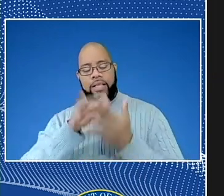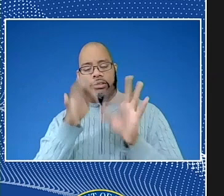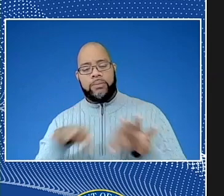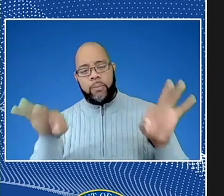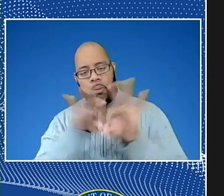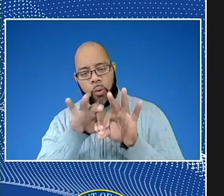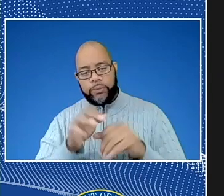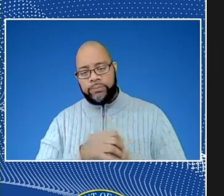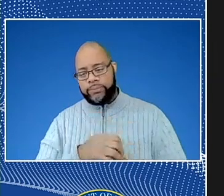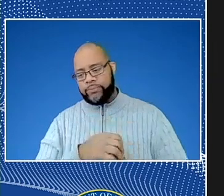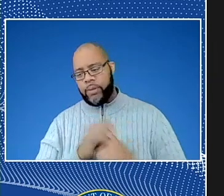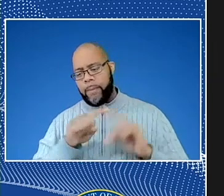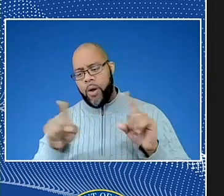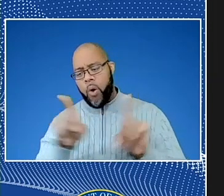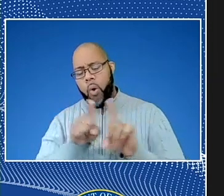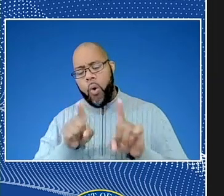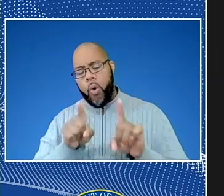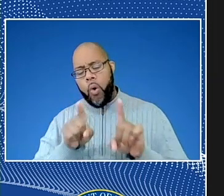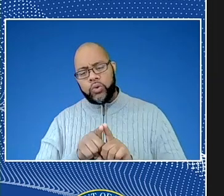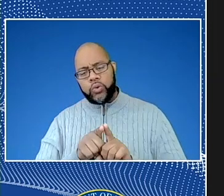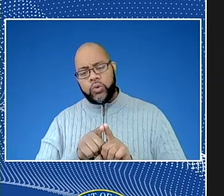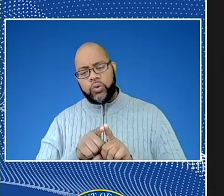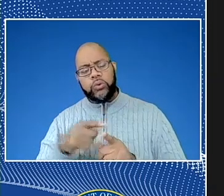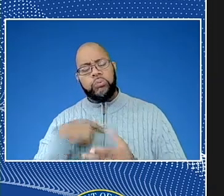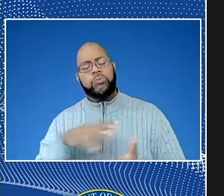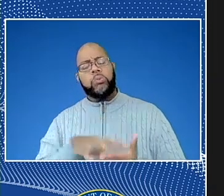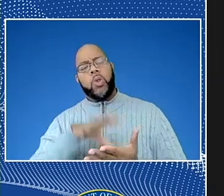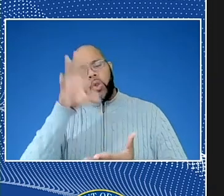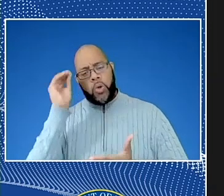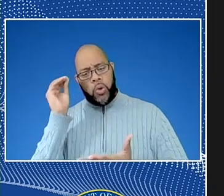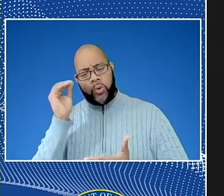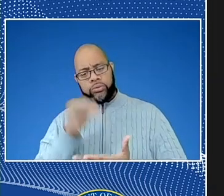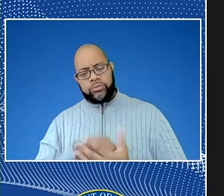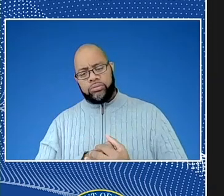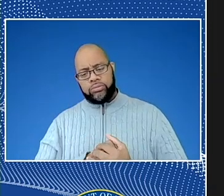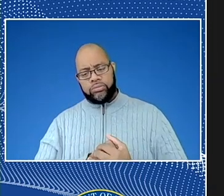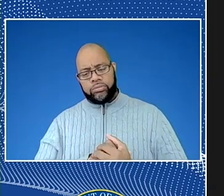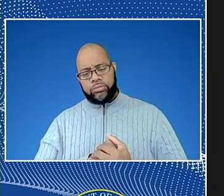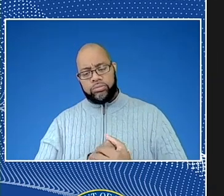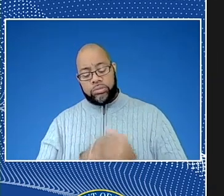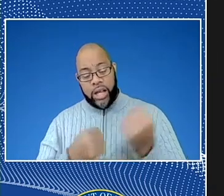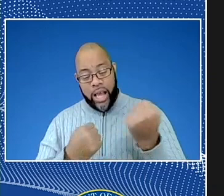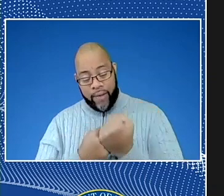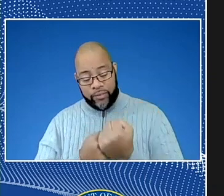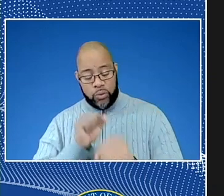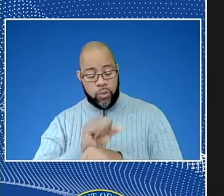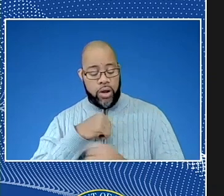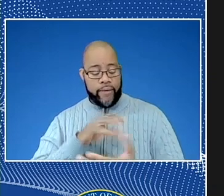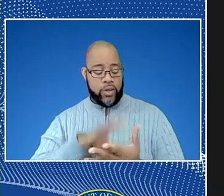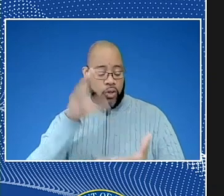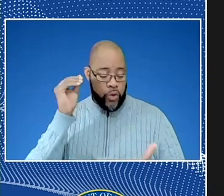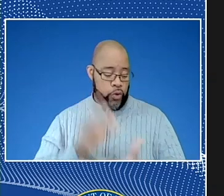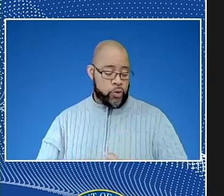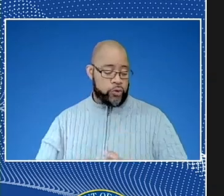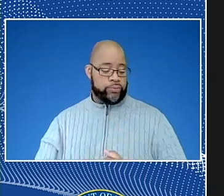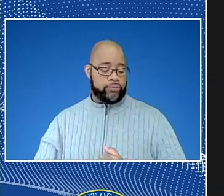But I also, you know, have learned for advocacy work I've learned and, you know, being a